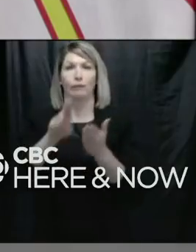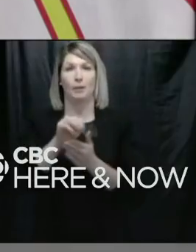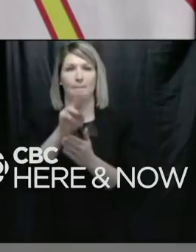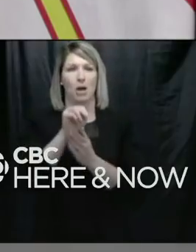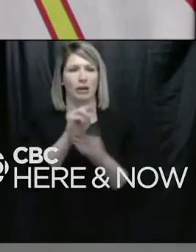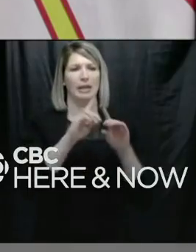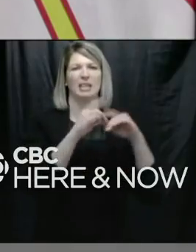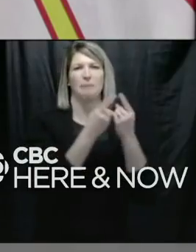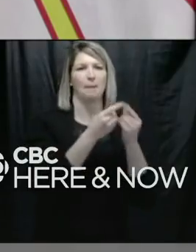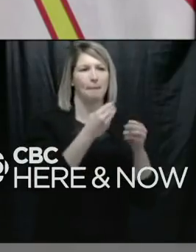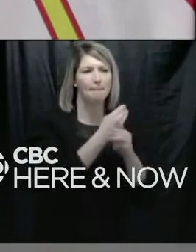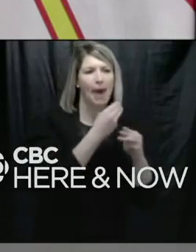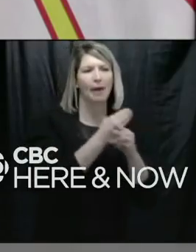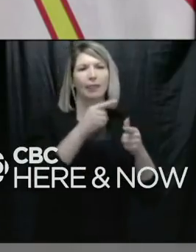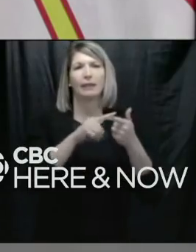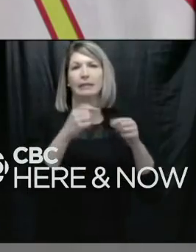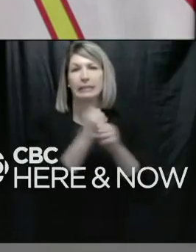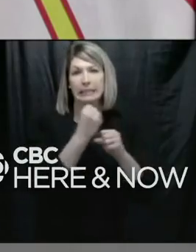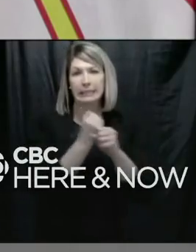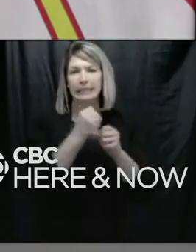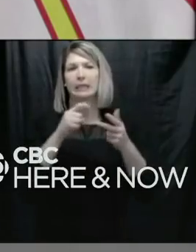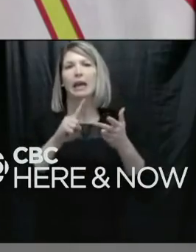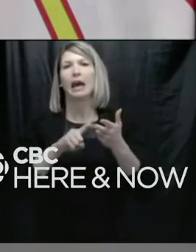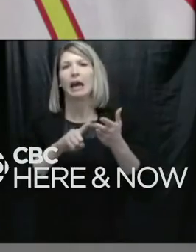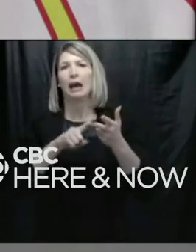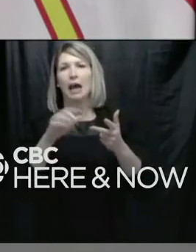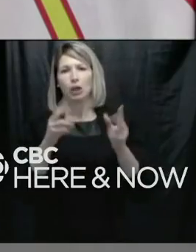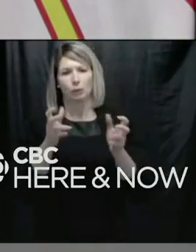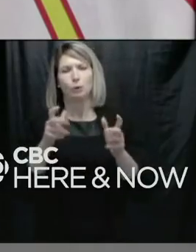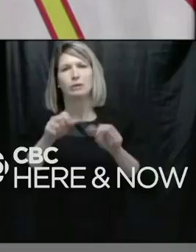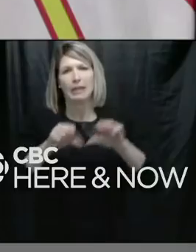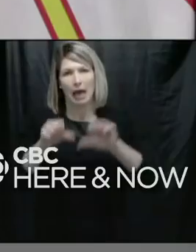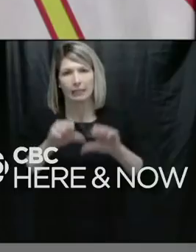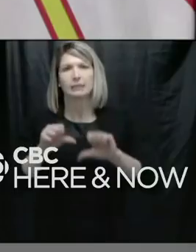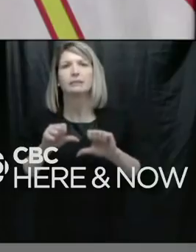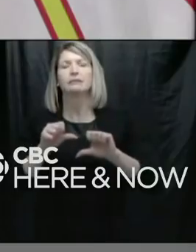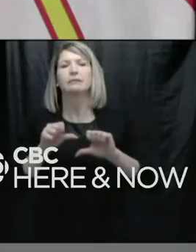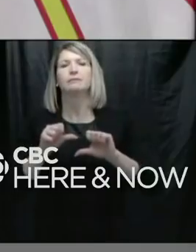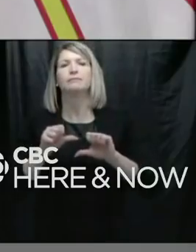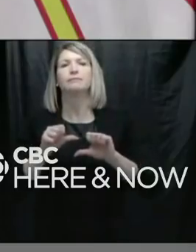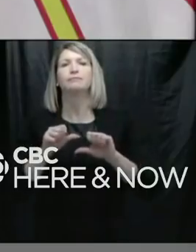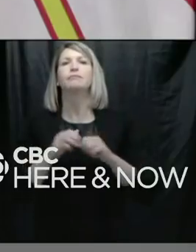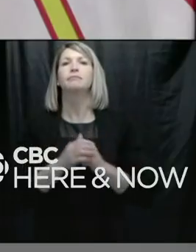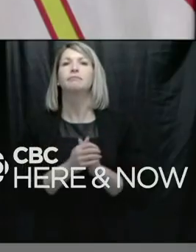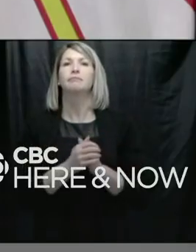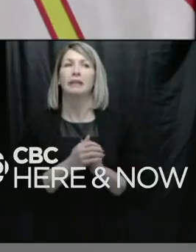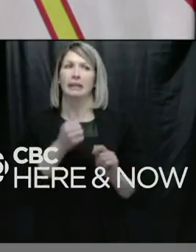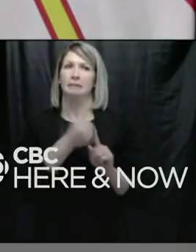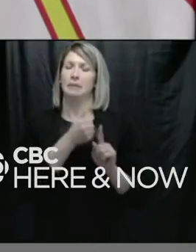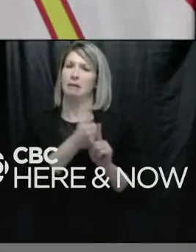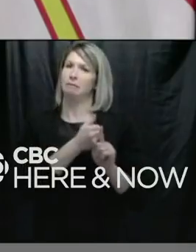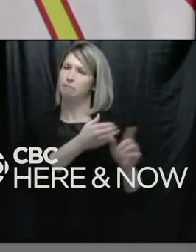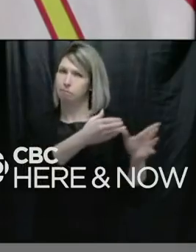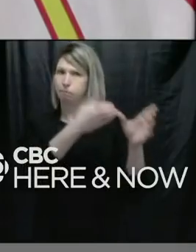MATHEMATICS, STATISTICS, AND